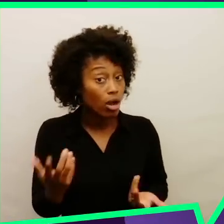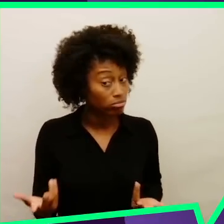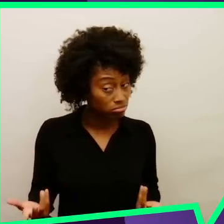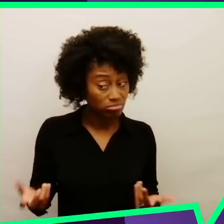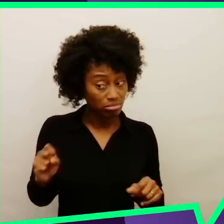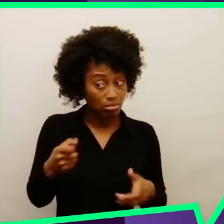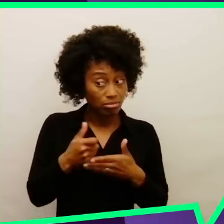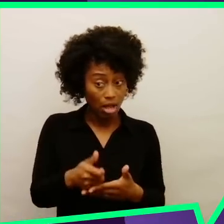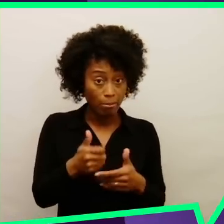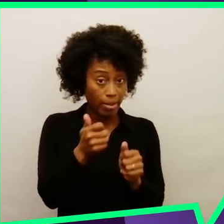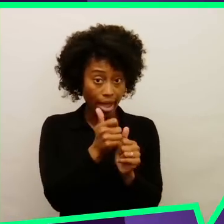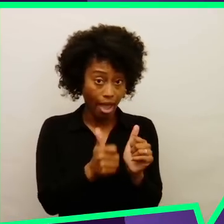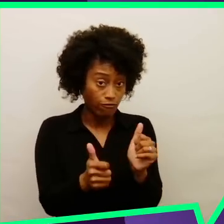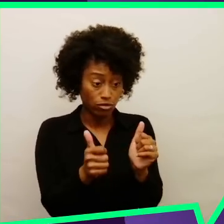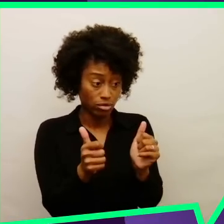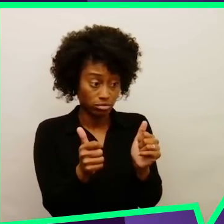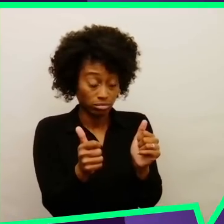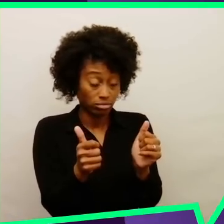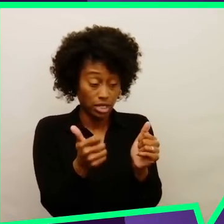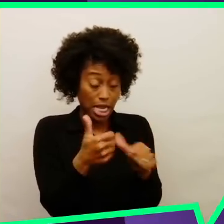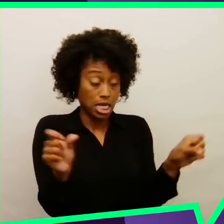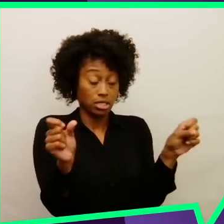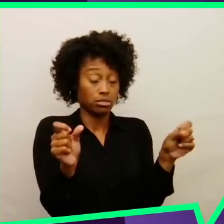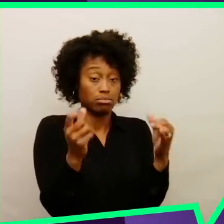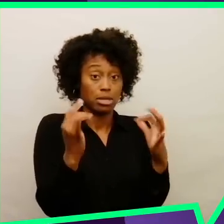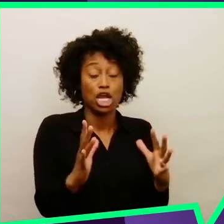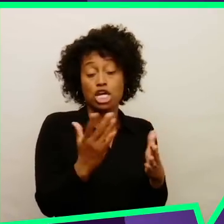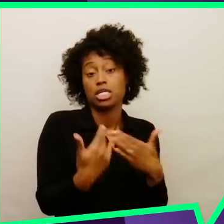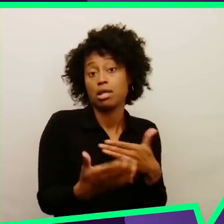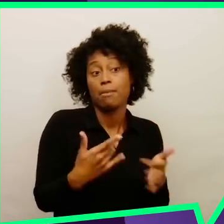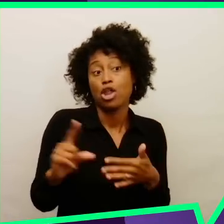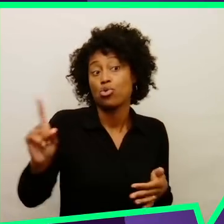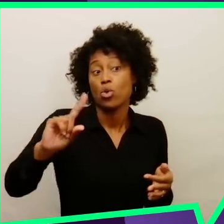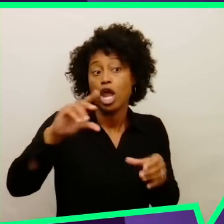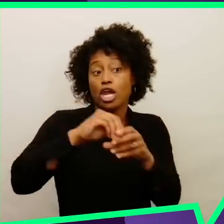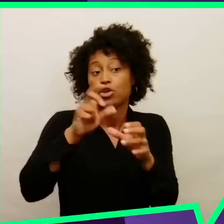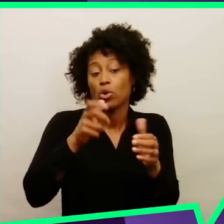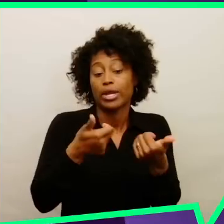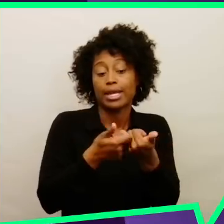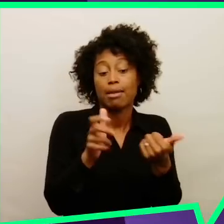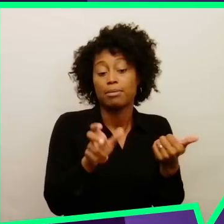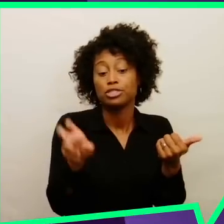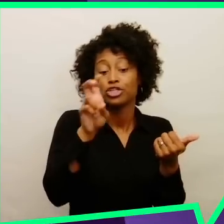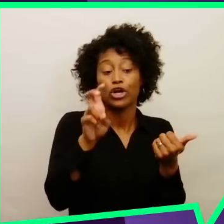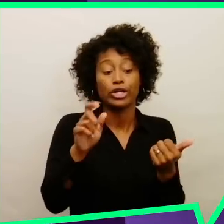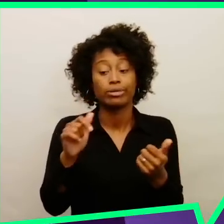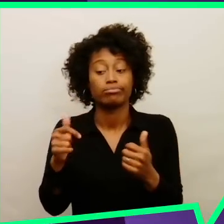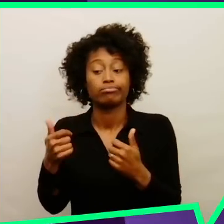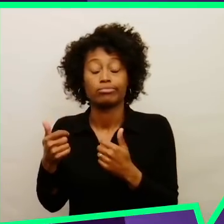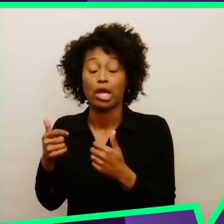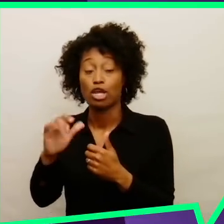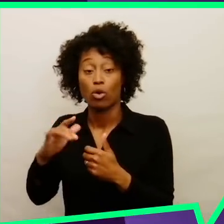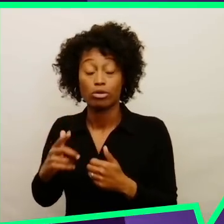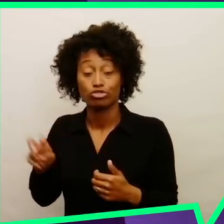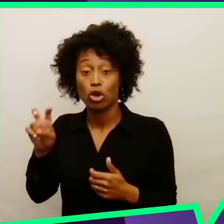realized at Xbox is that accessibility is really for everyone. It can help every player no matter